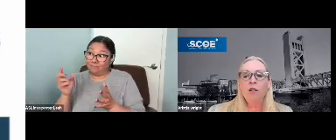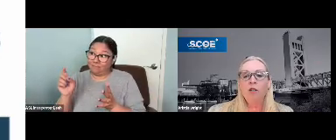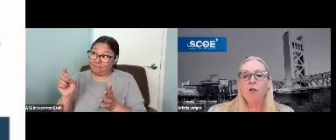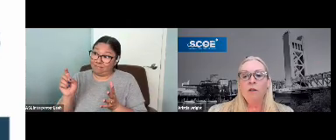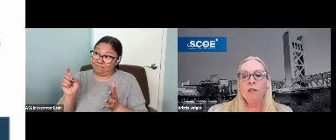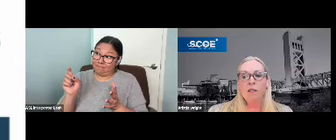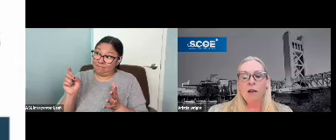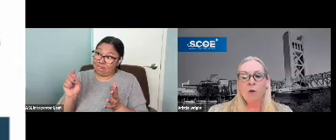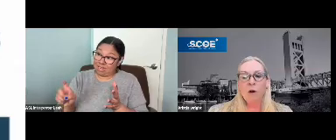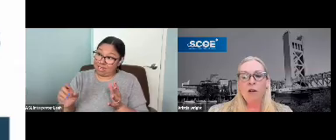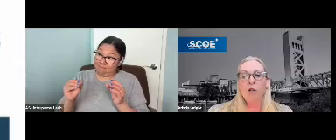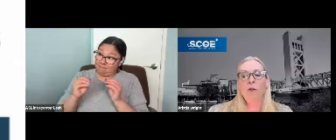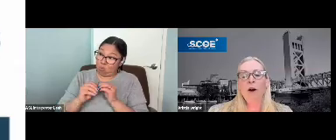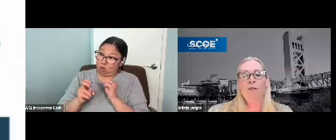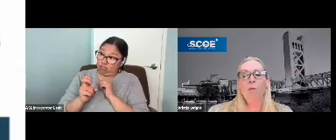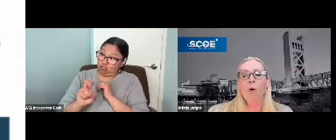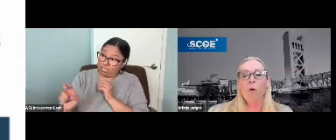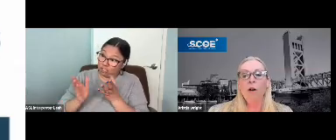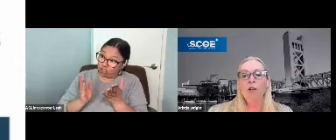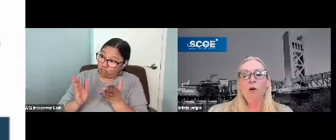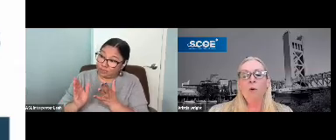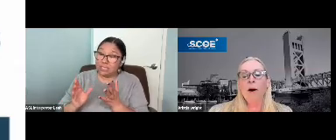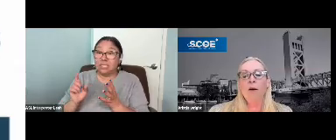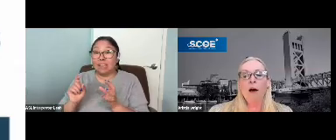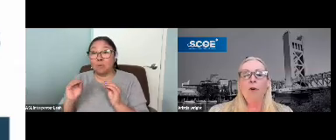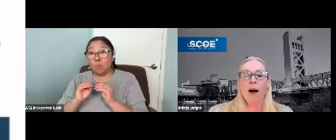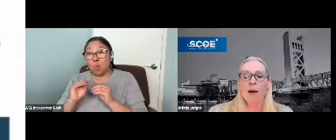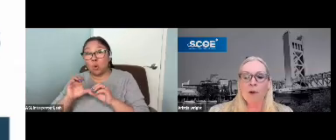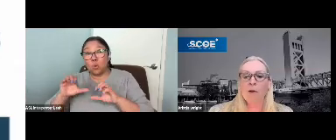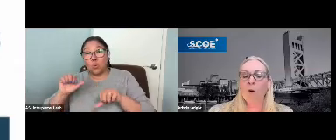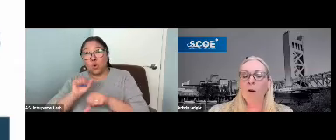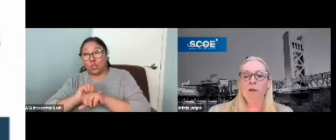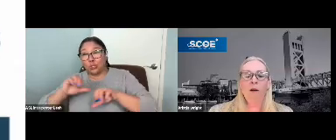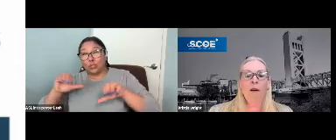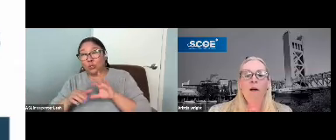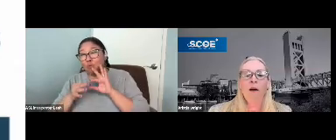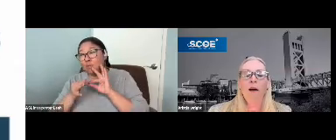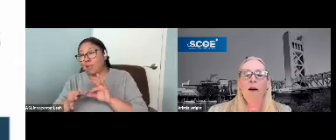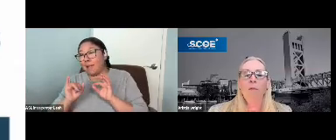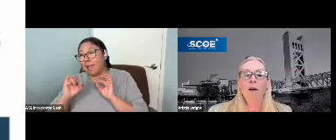transition services that you want to do, you have more work to do around other IEP goals,